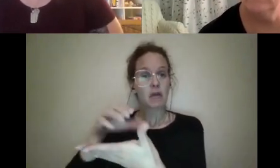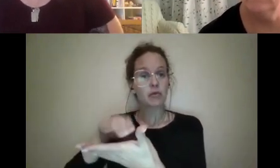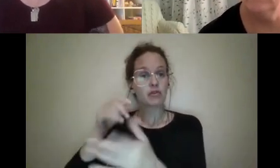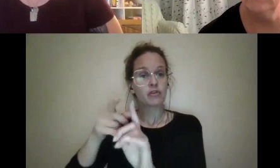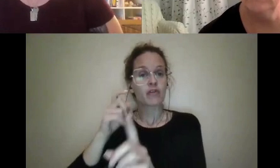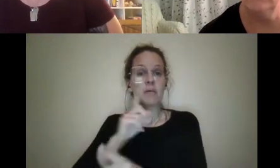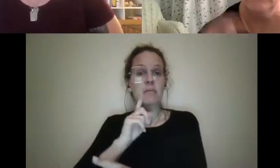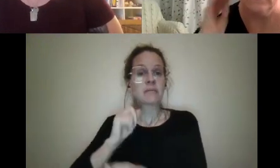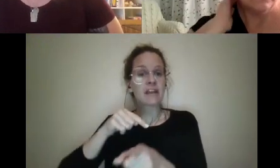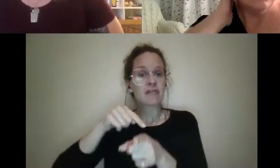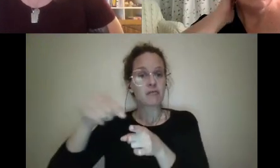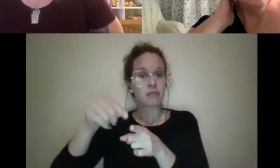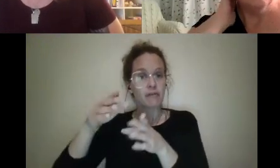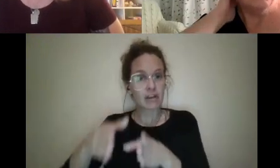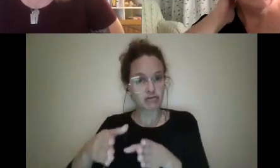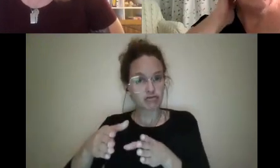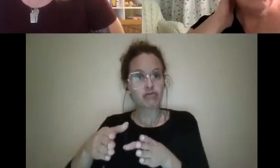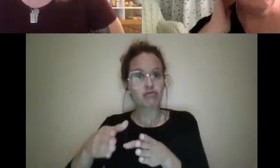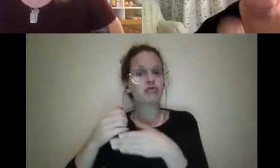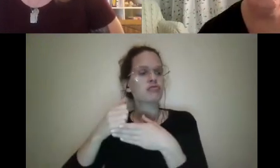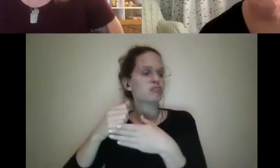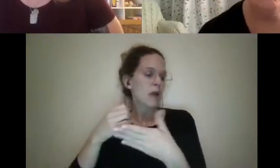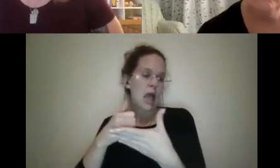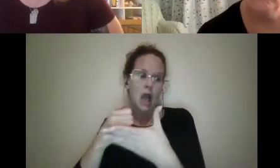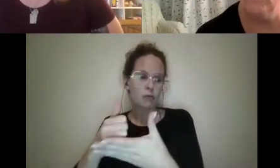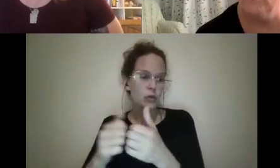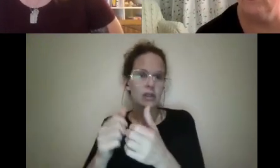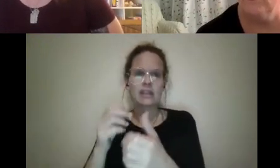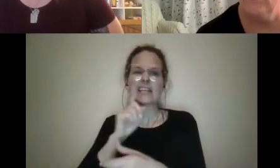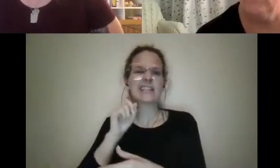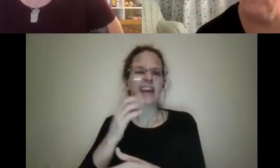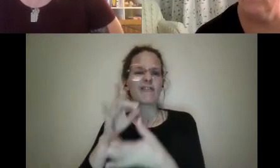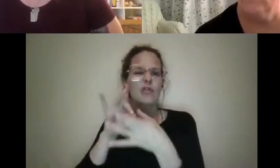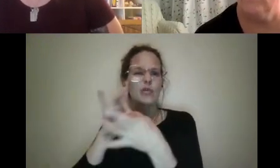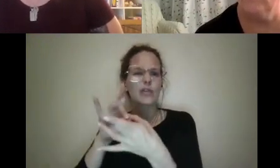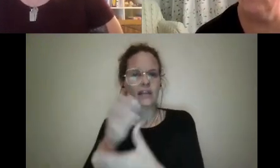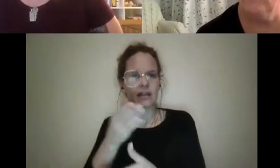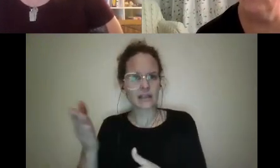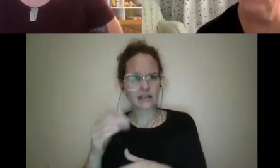something related to deafness. So we talked to families and one thing that kept coming up